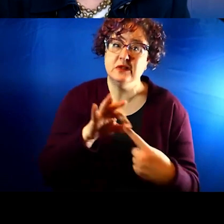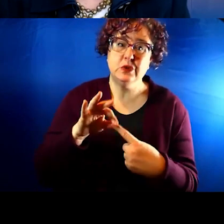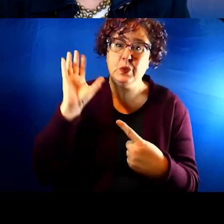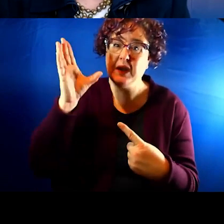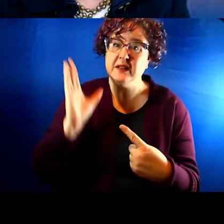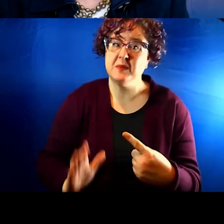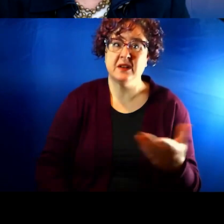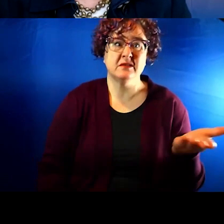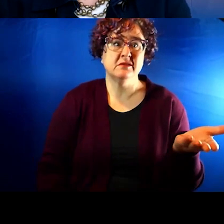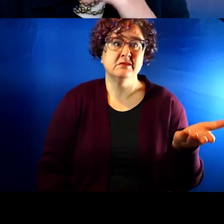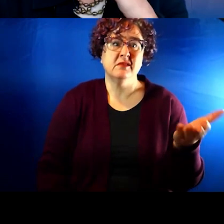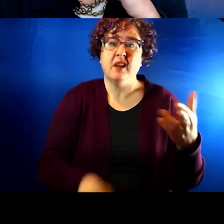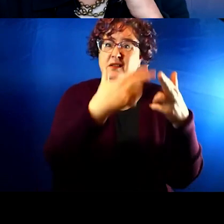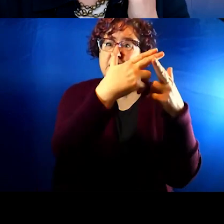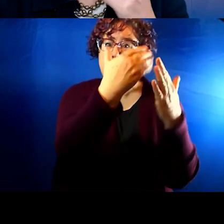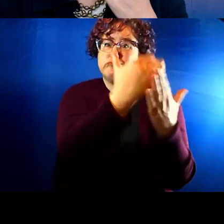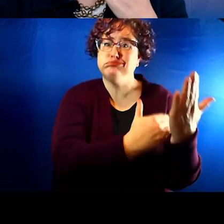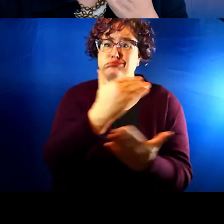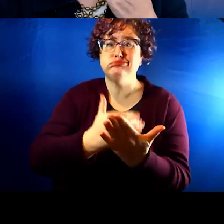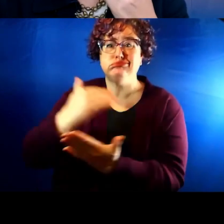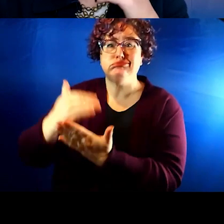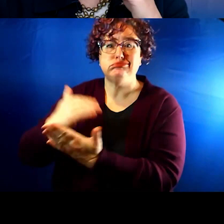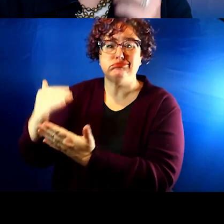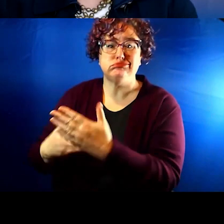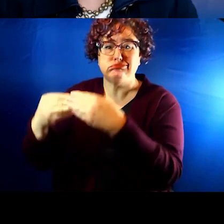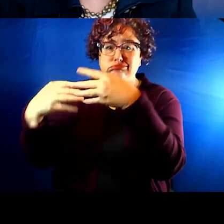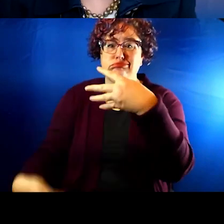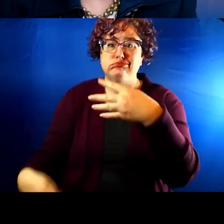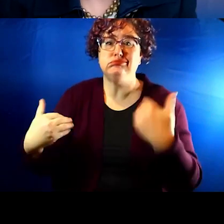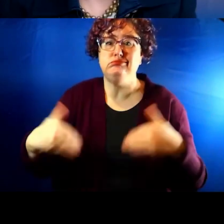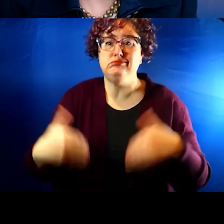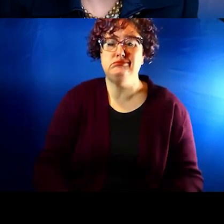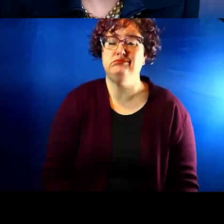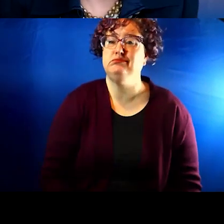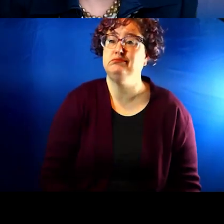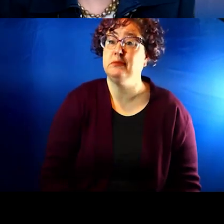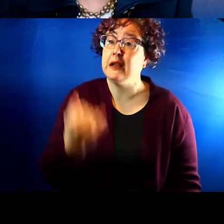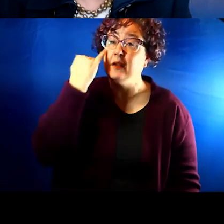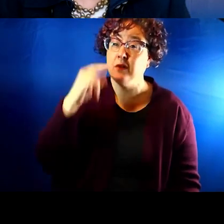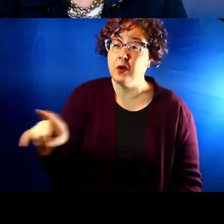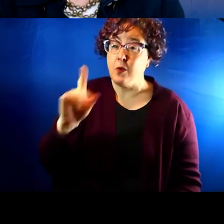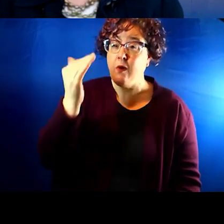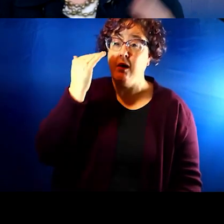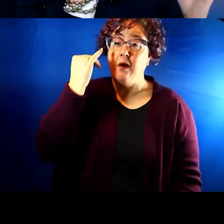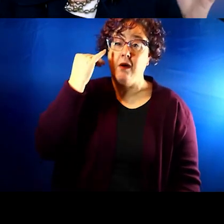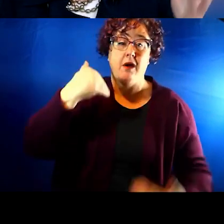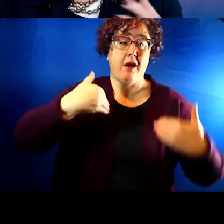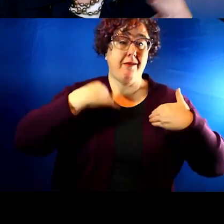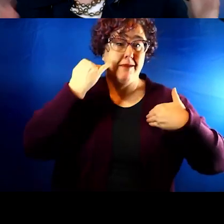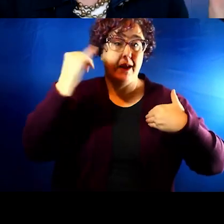HERE ARE NAMES OF ALL OF THE PEOPLE THAT WE HAVE HAD. IF YOU HAVE AN IDEA OF A SPEAKER -- I SAID THIS BEFORE THE TOP OF THE HOUR -- SOME OF